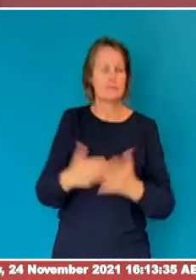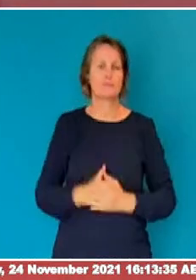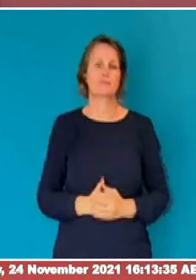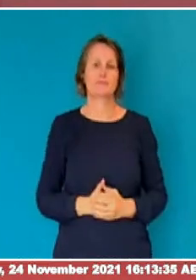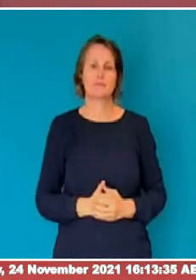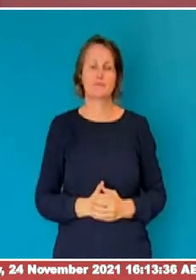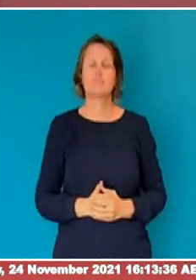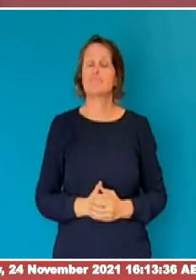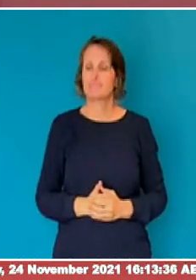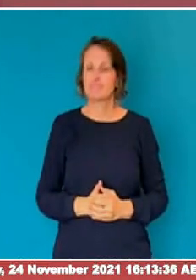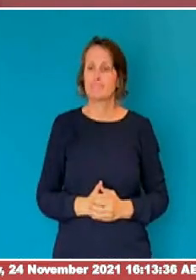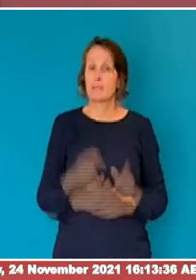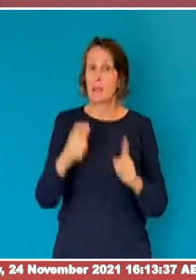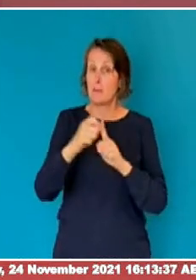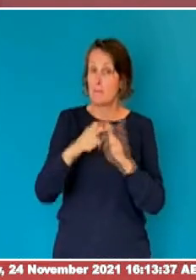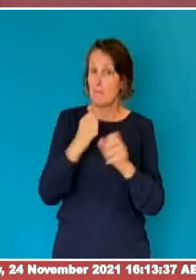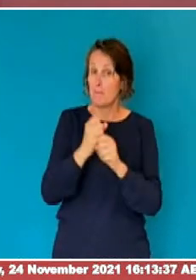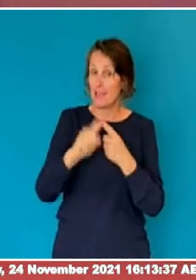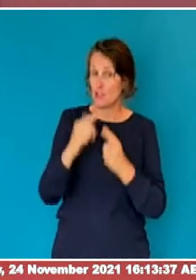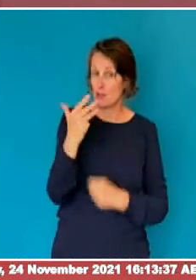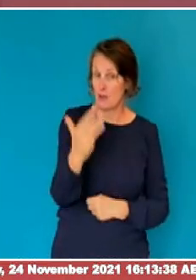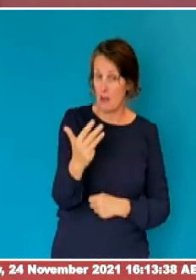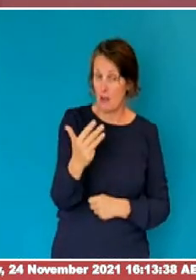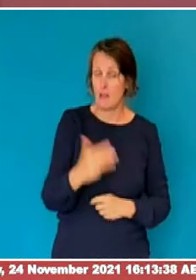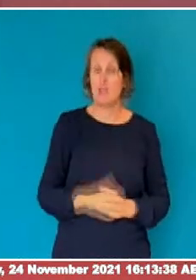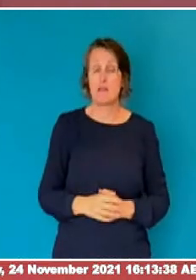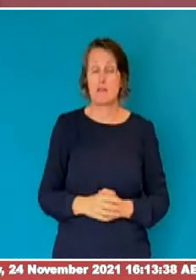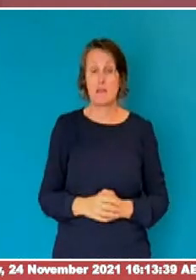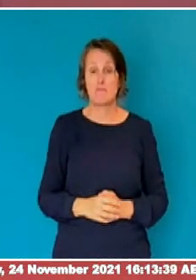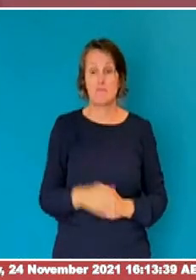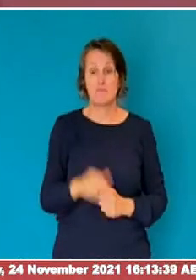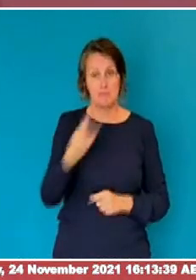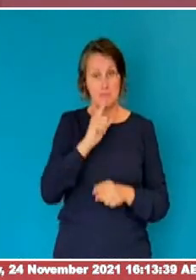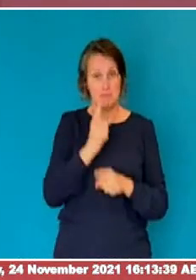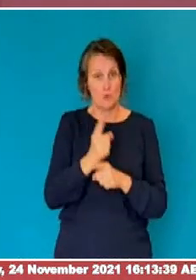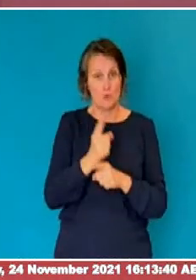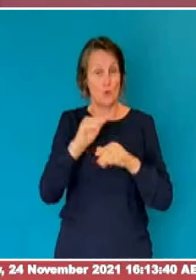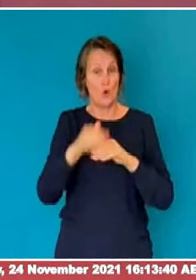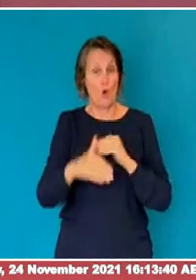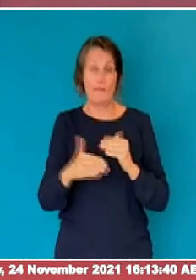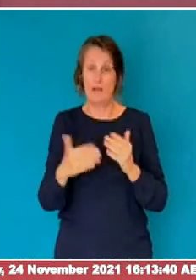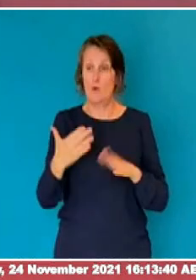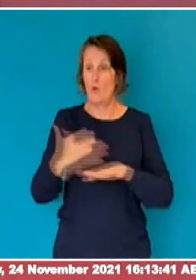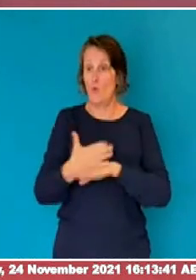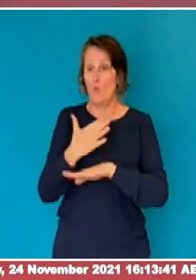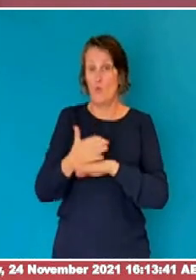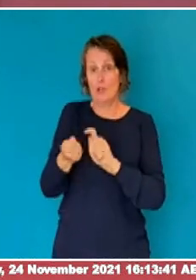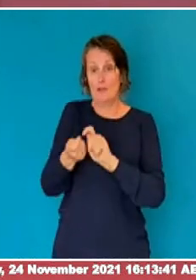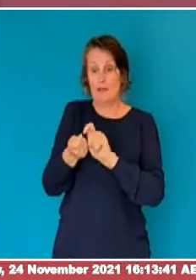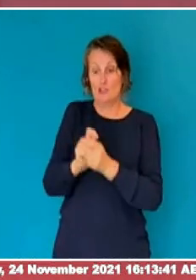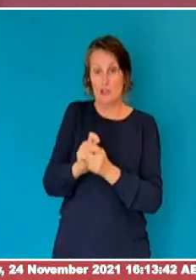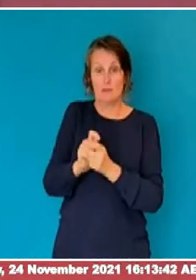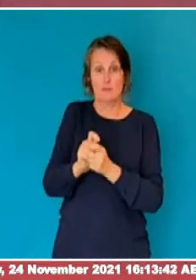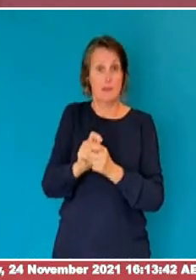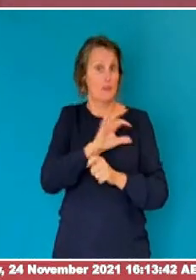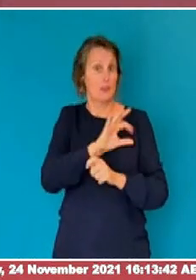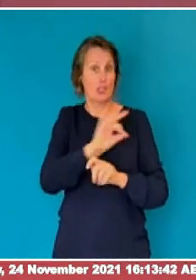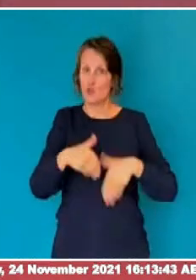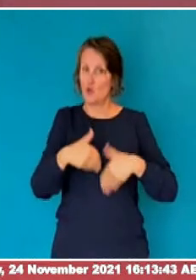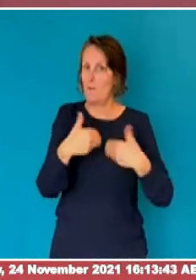On page 9 you are talking here about adjustments that have not been provided and